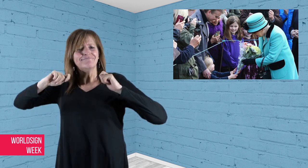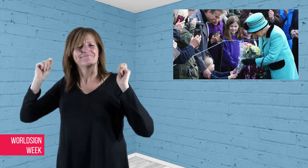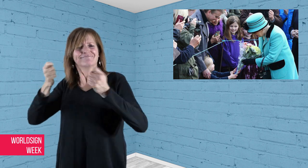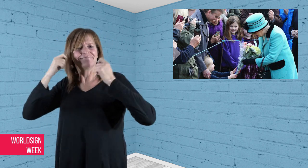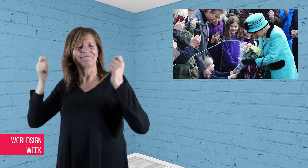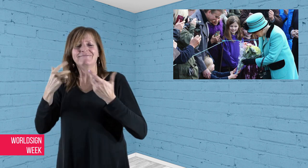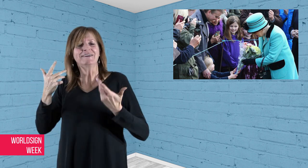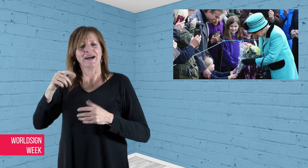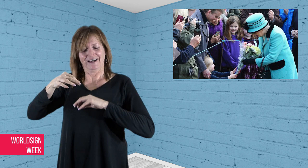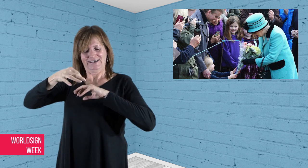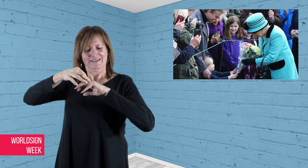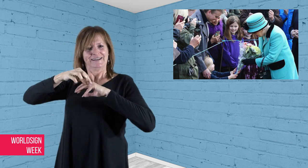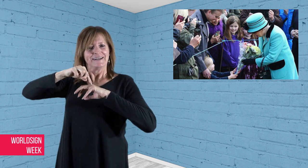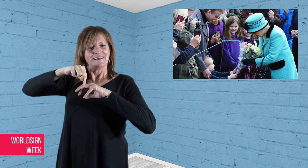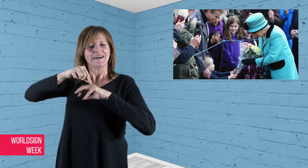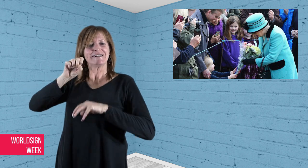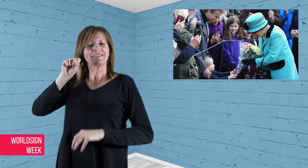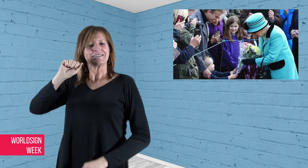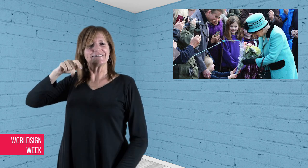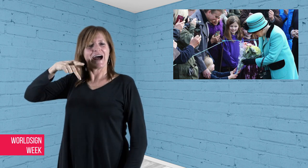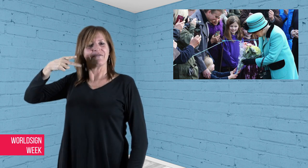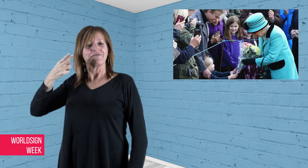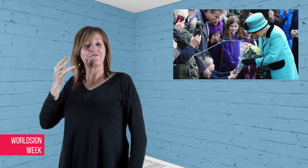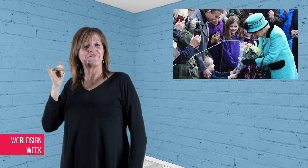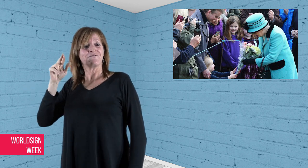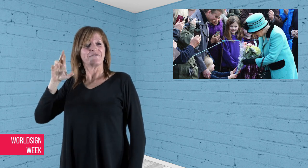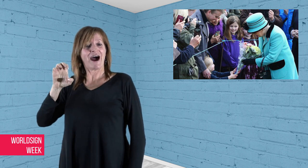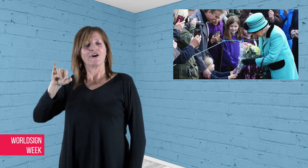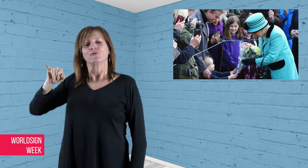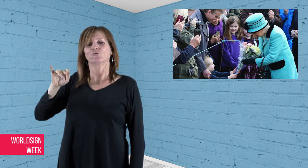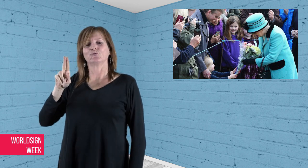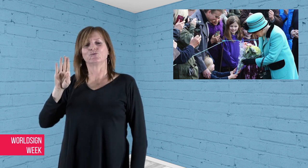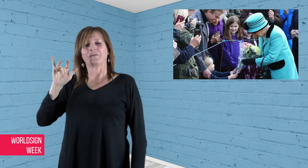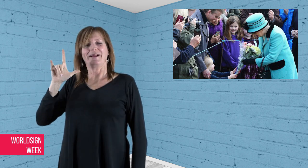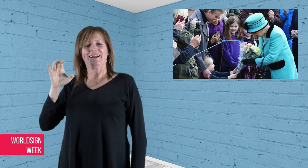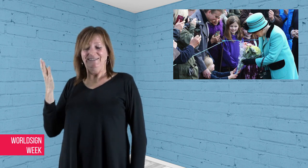90, celebrated her Sapphire Jubilee